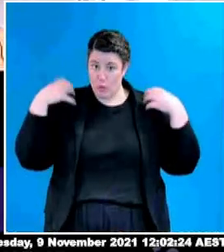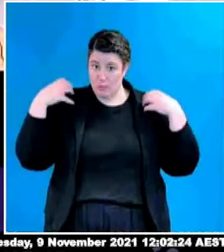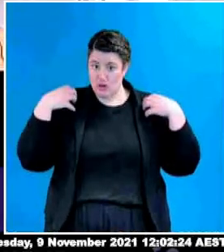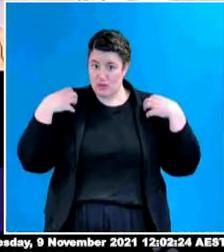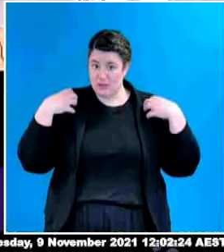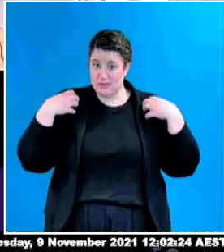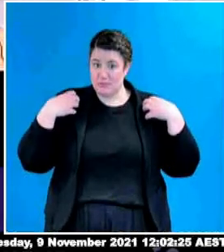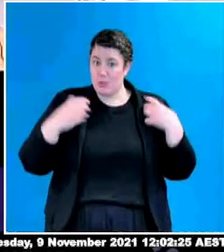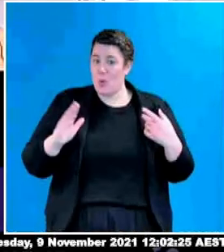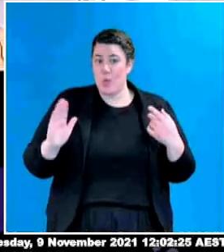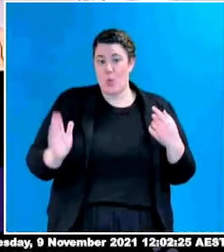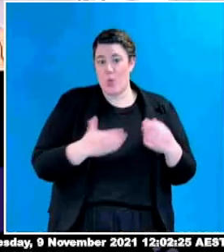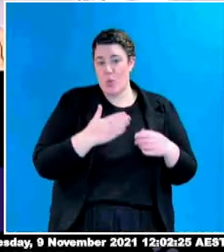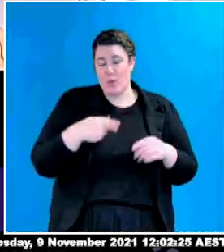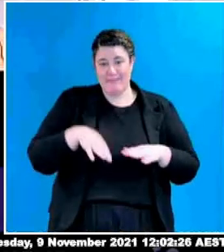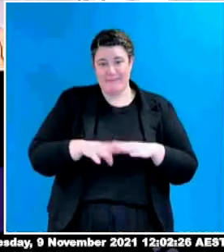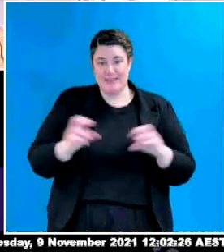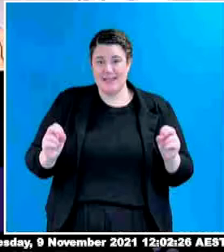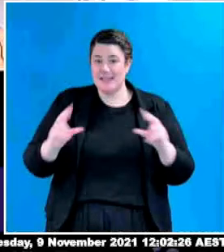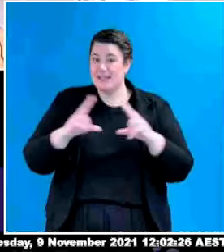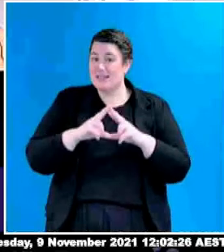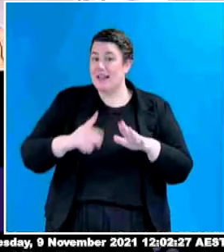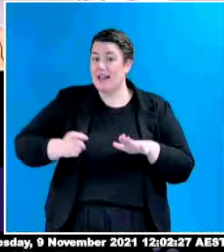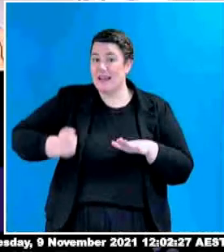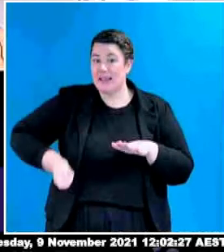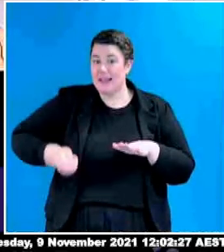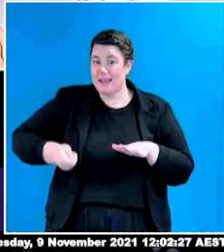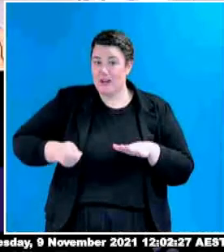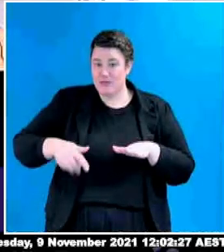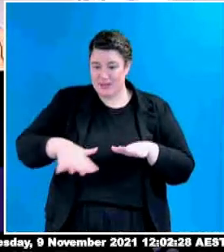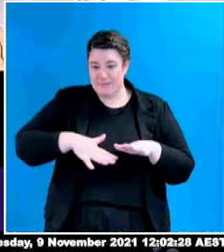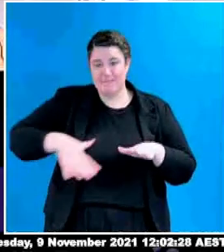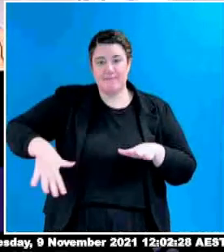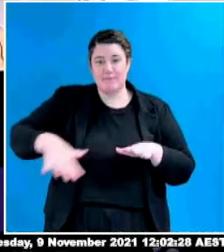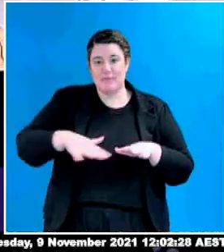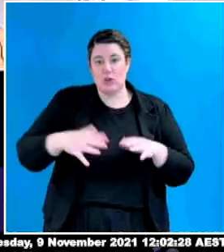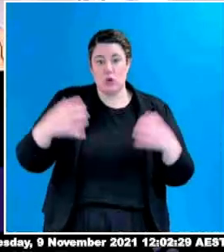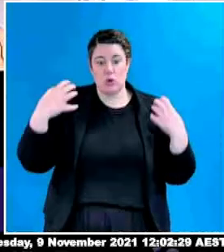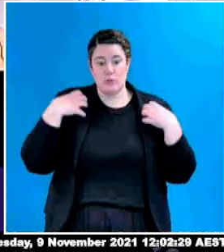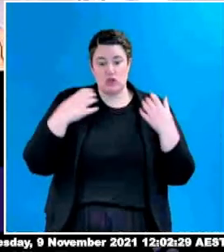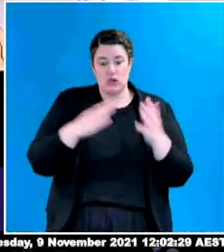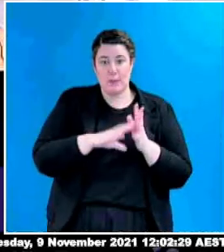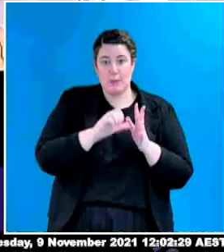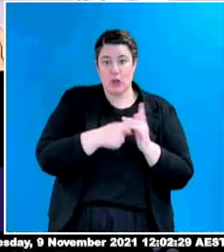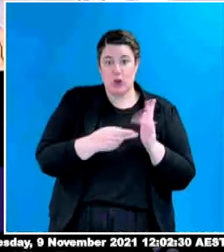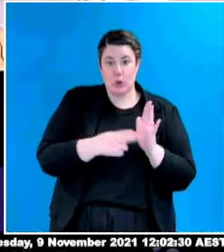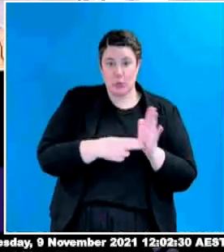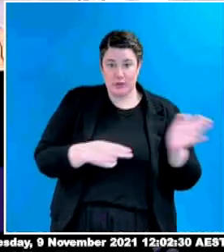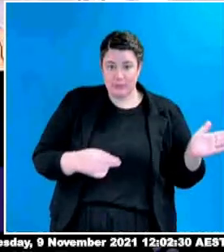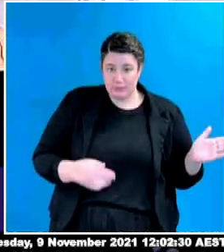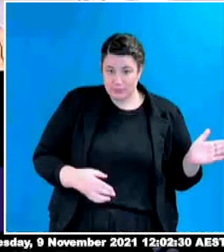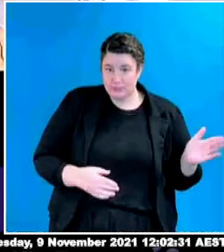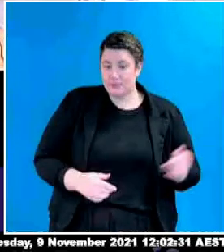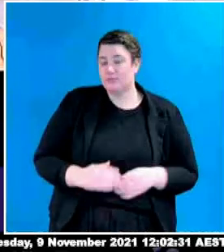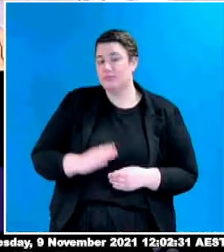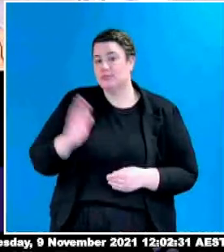participating in this hearing, all of us are in the Sydney hearing room. Commissioner McEwin is with me on my right and Commissioner Ryan